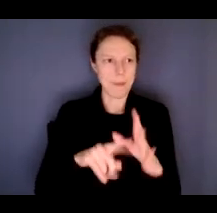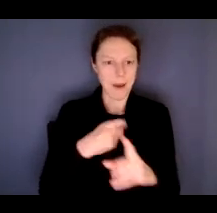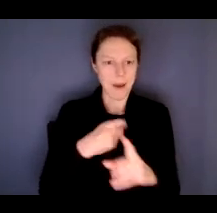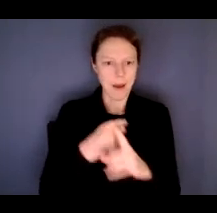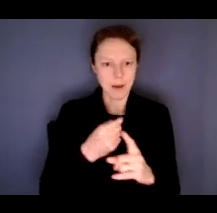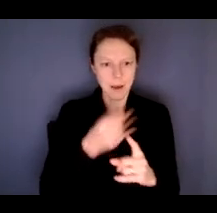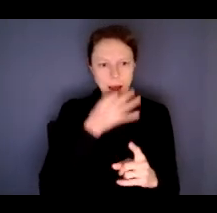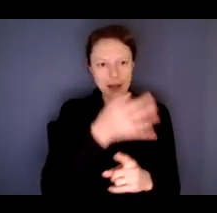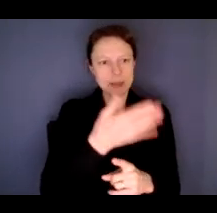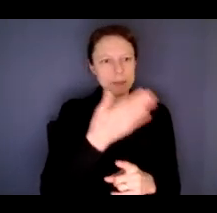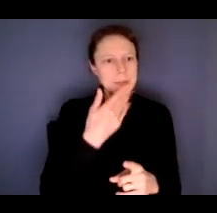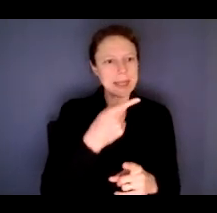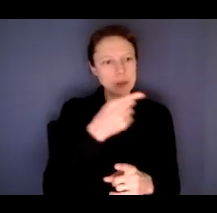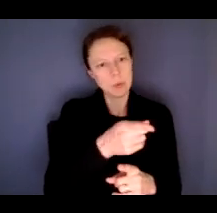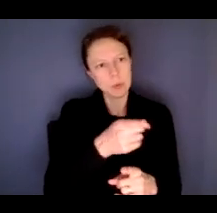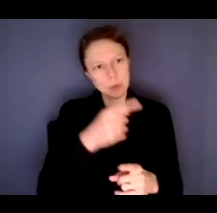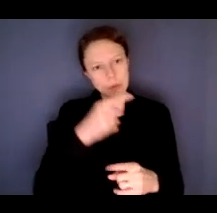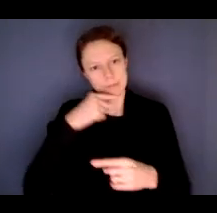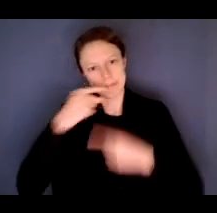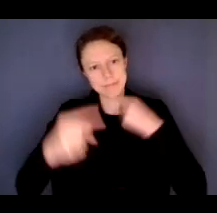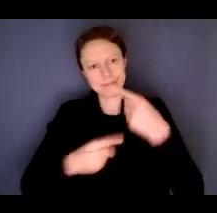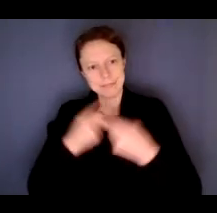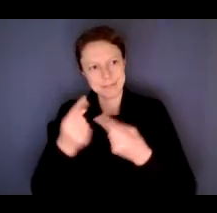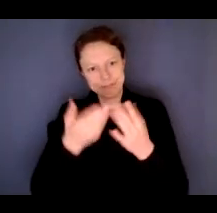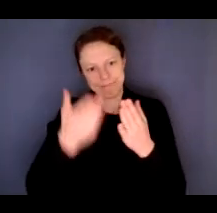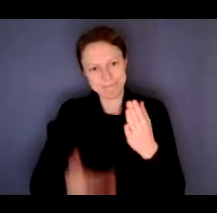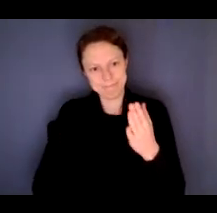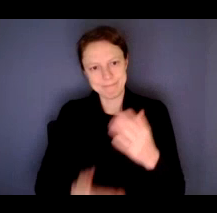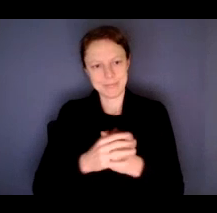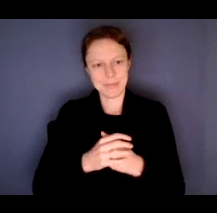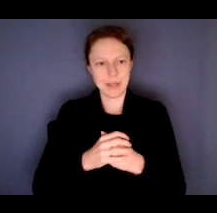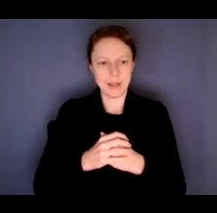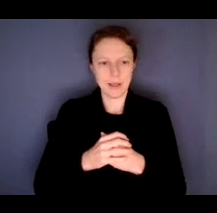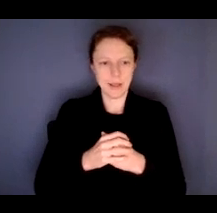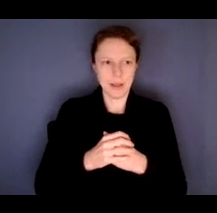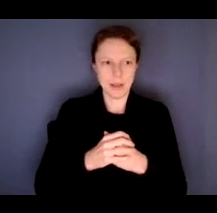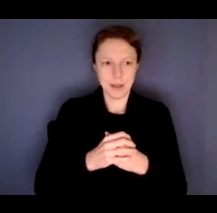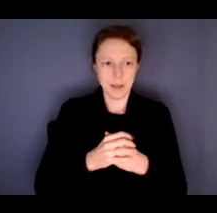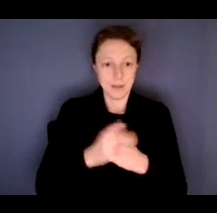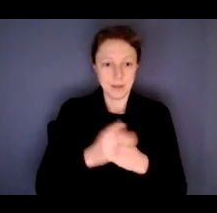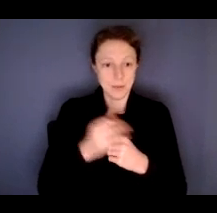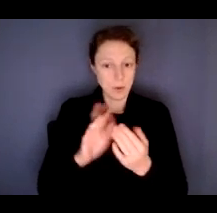with a slide if you wouldn't mind just talking a little bit about the work that the Office of the